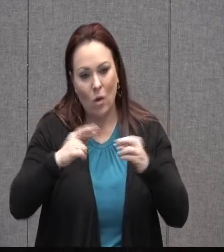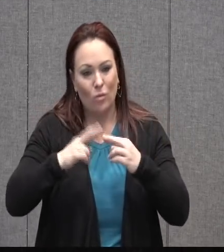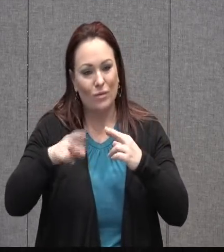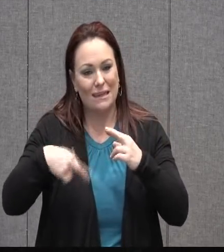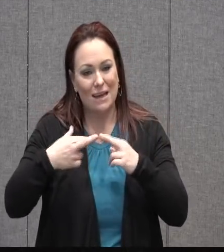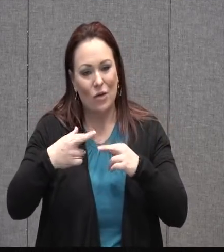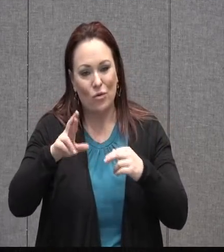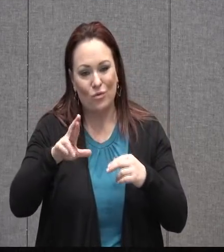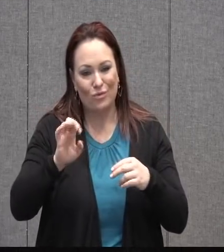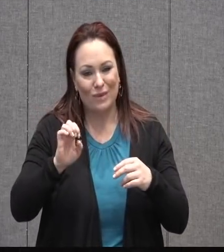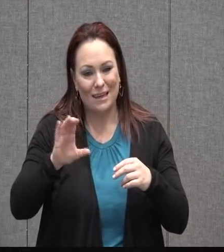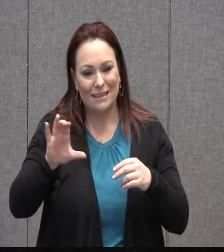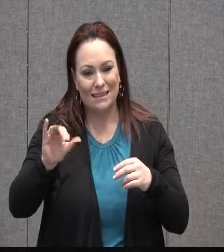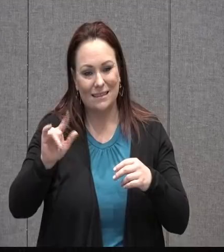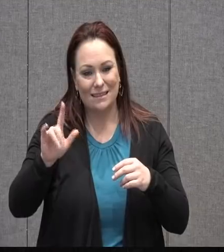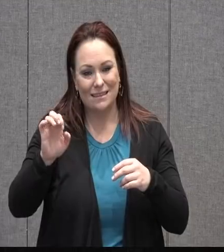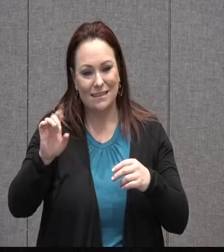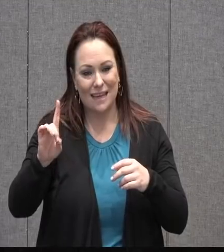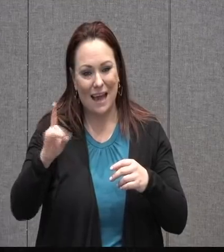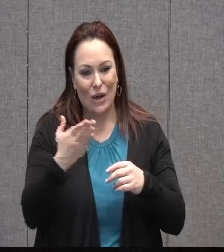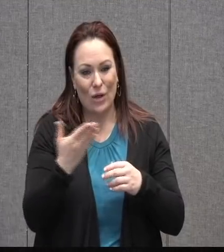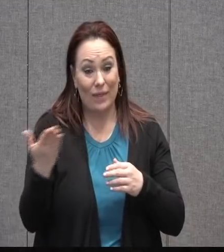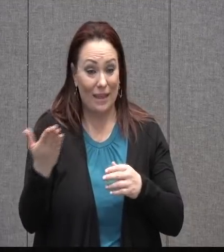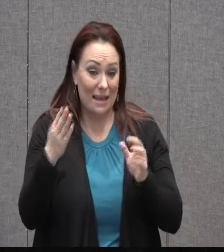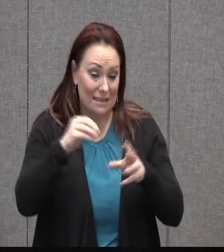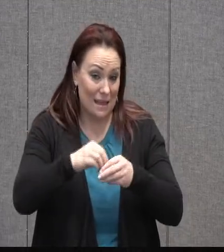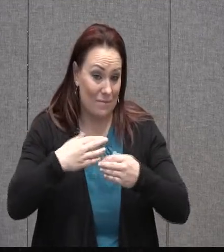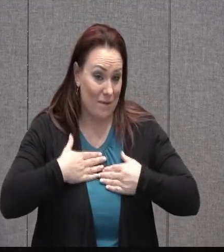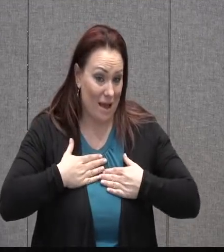I wonder what other kinds of stores we could create?